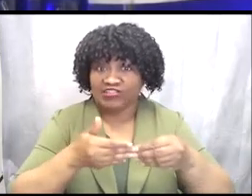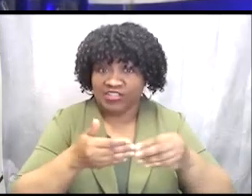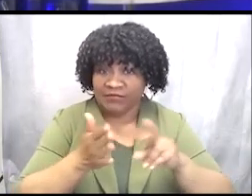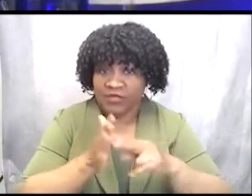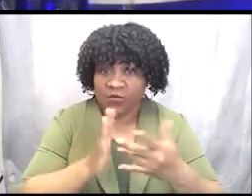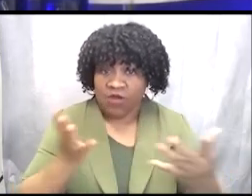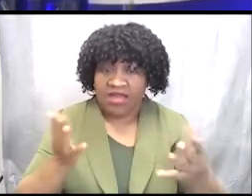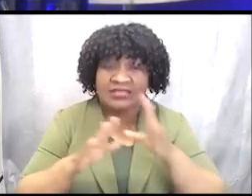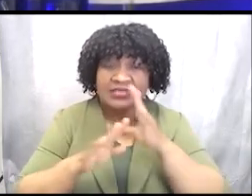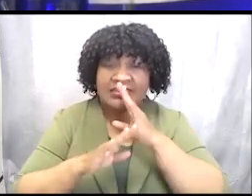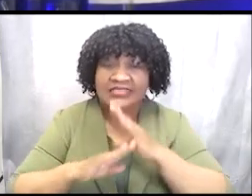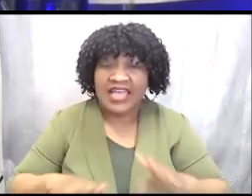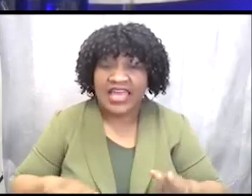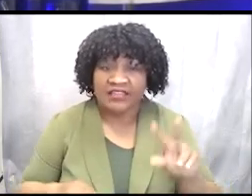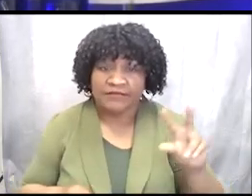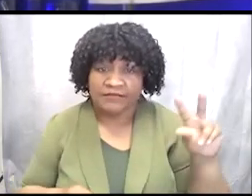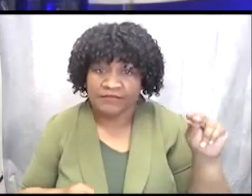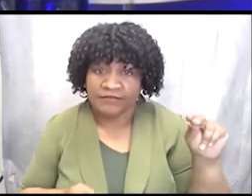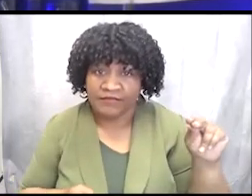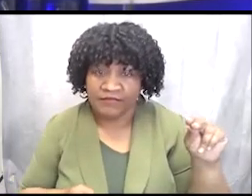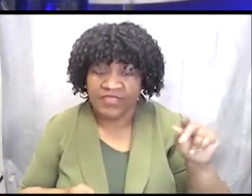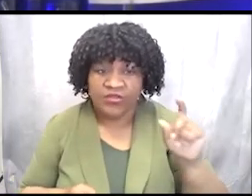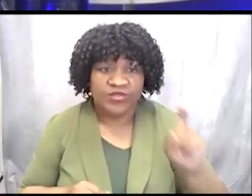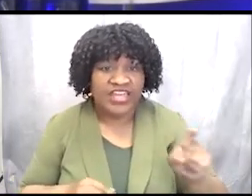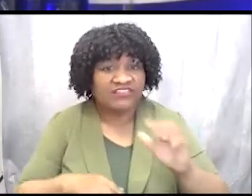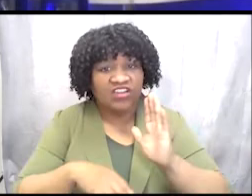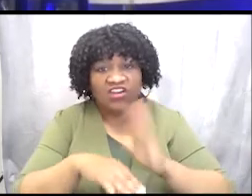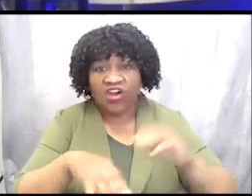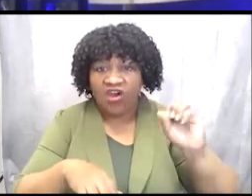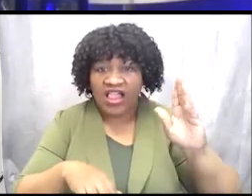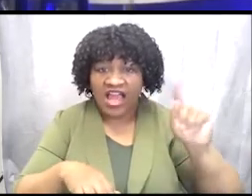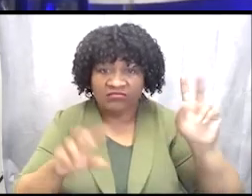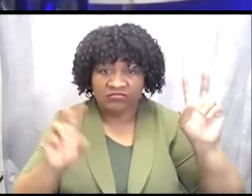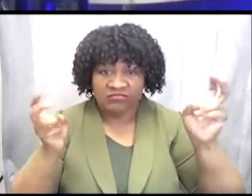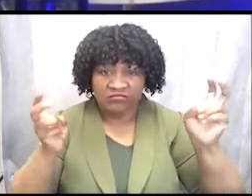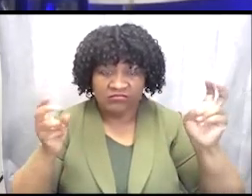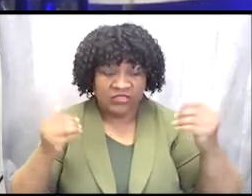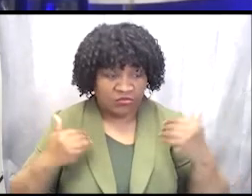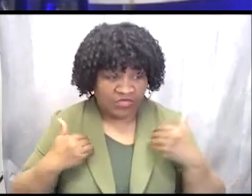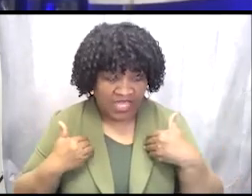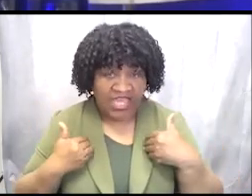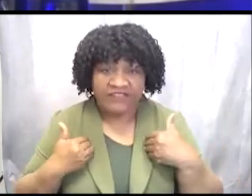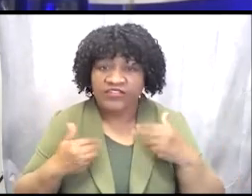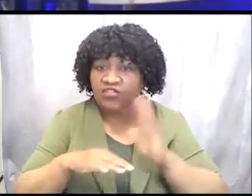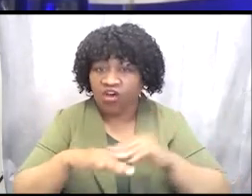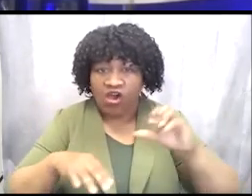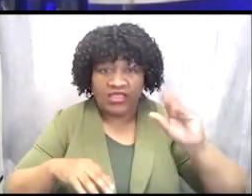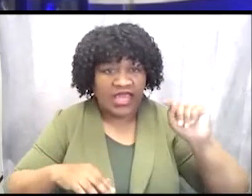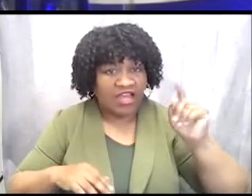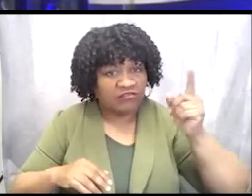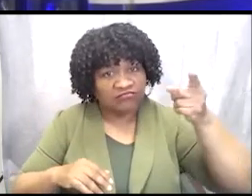We have a responsibility to call this out. We have responsibility to call it out for what it is.